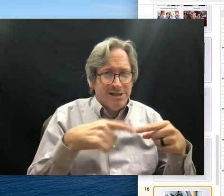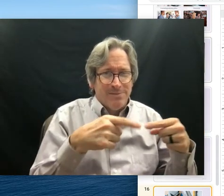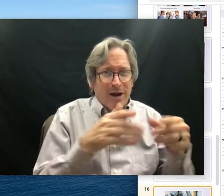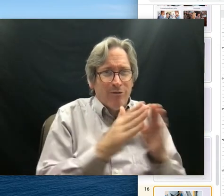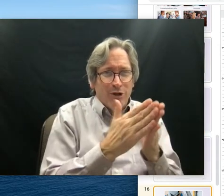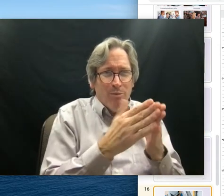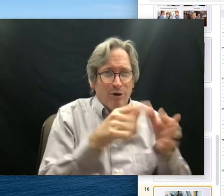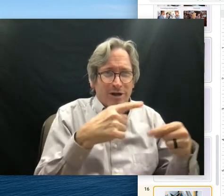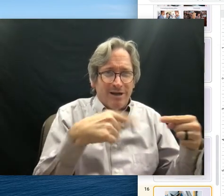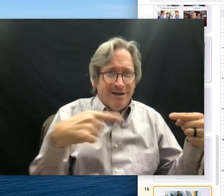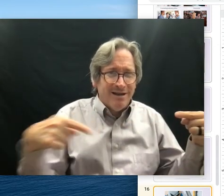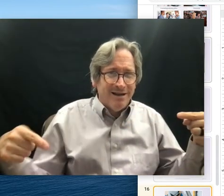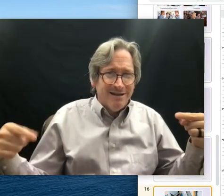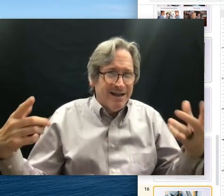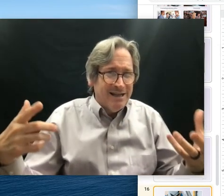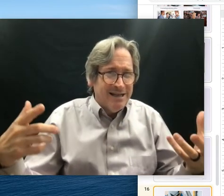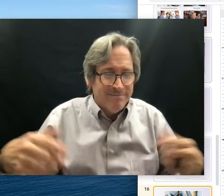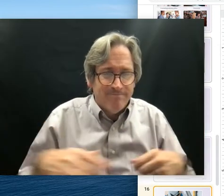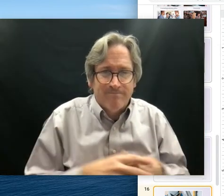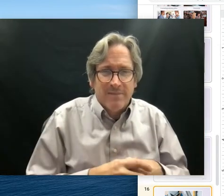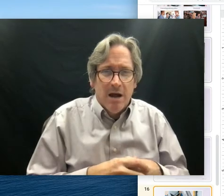spiral notebook um